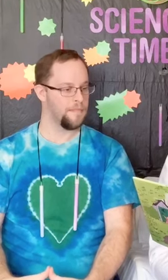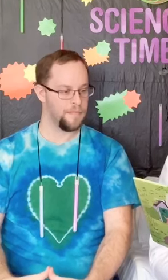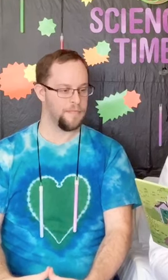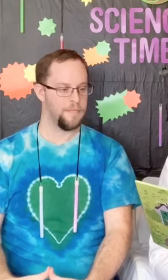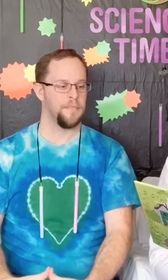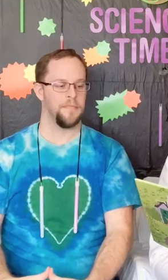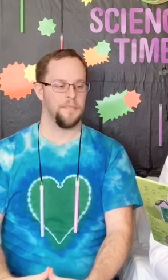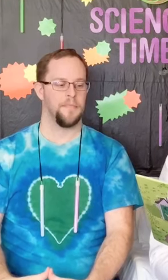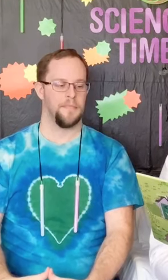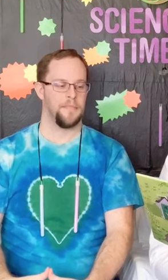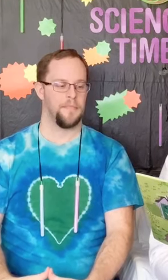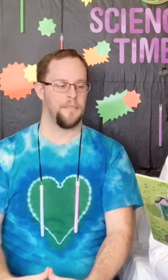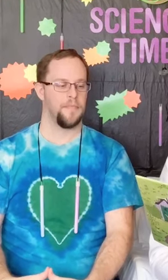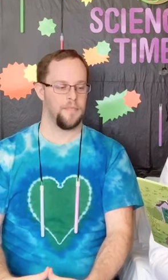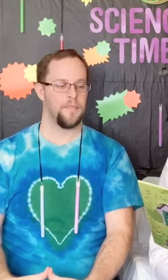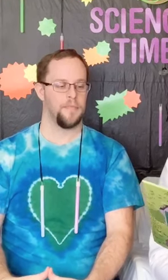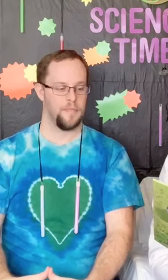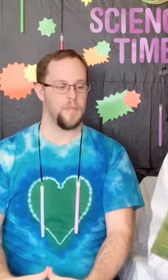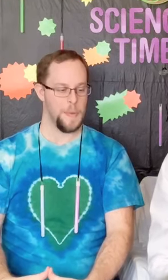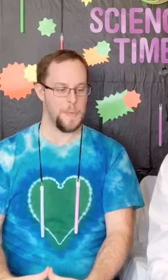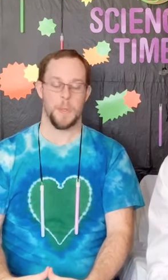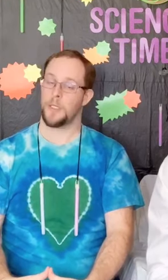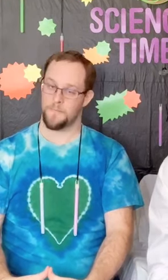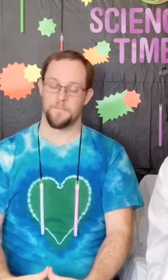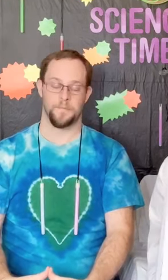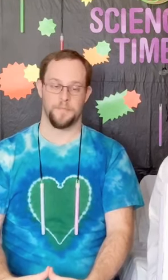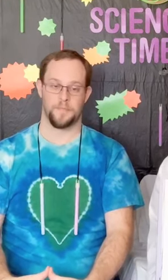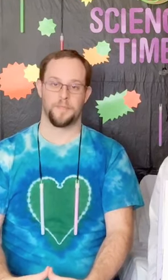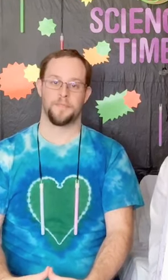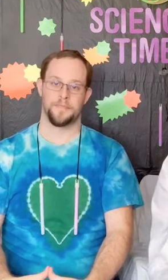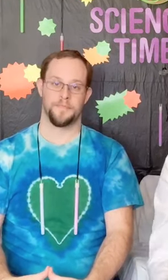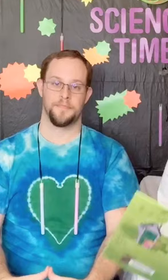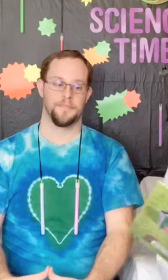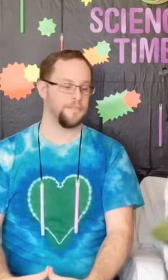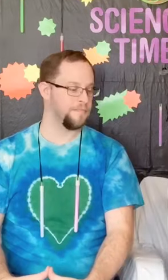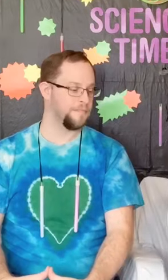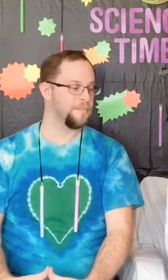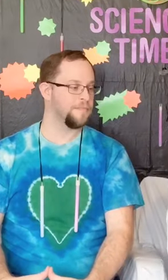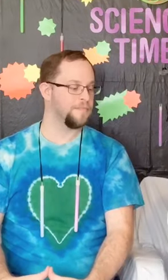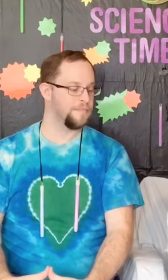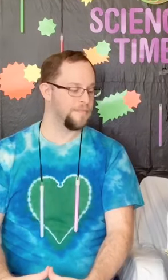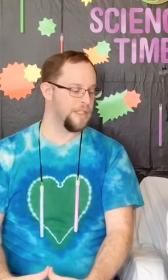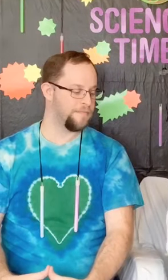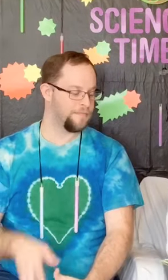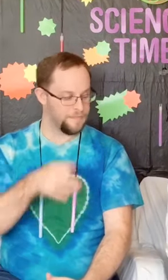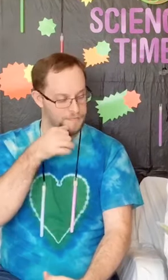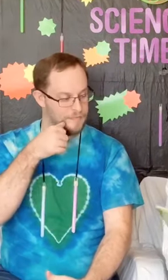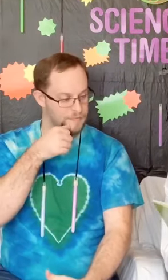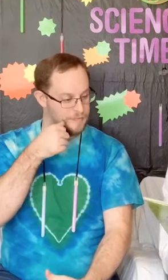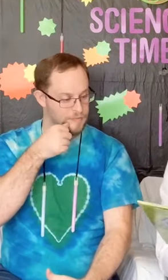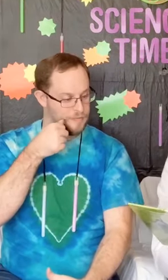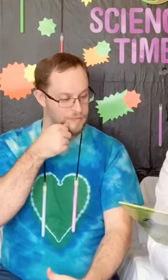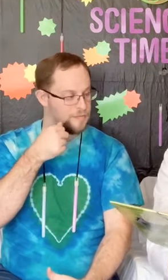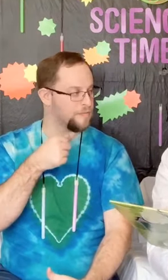then the carrots were what was making everyone sick." And she found out that that was the case. And then "quarantine" is another